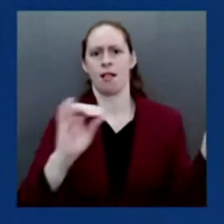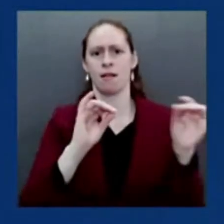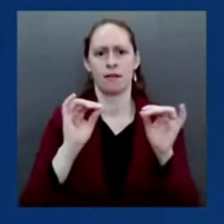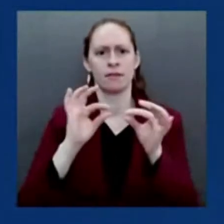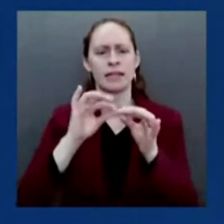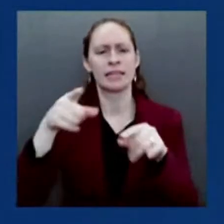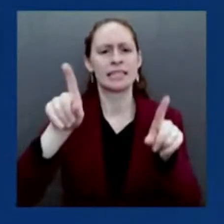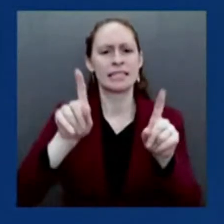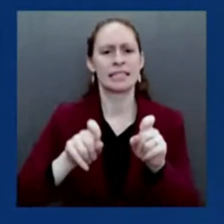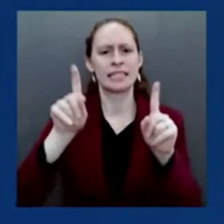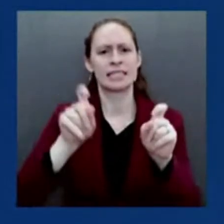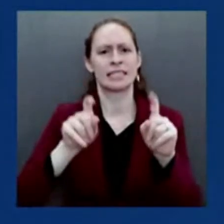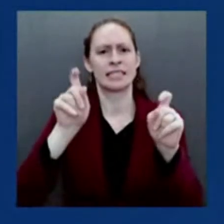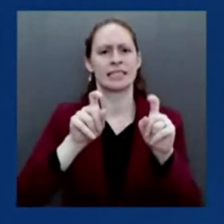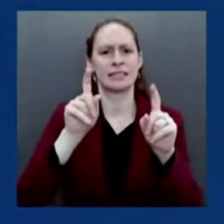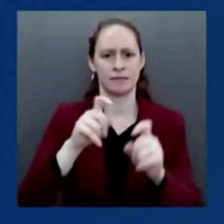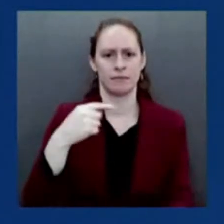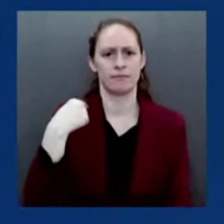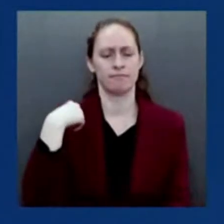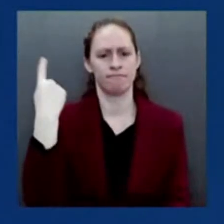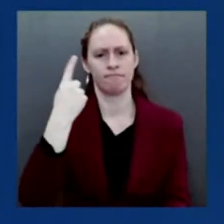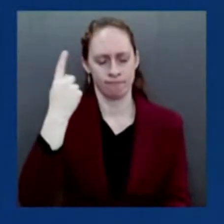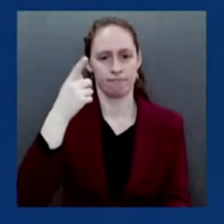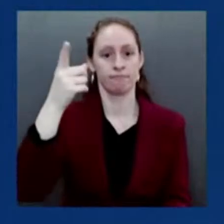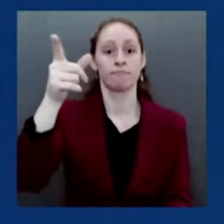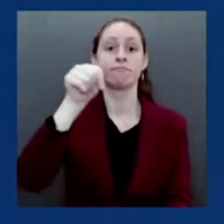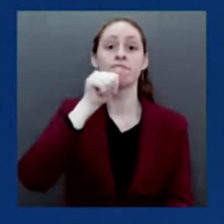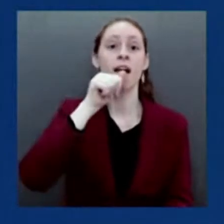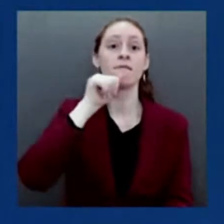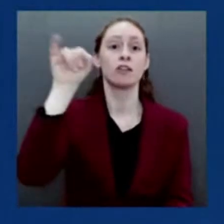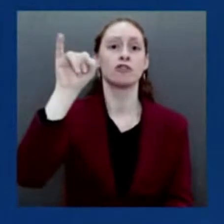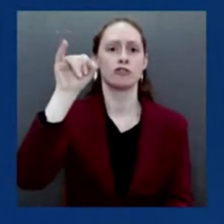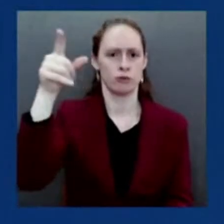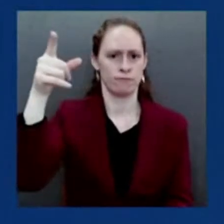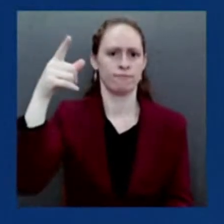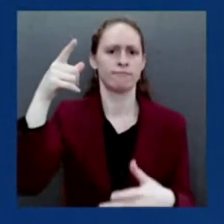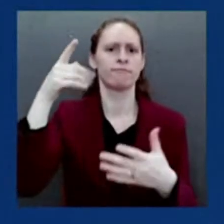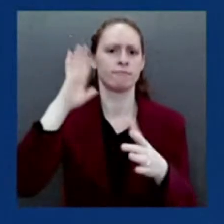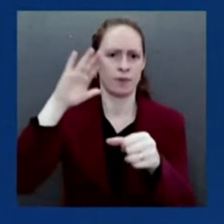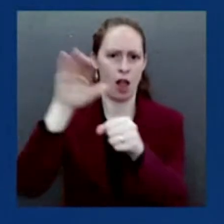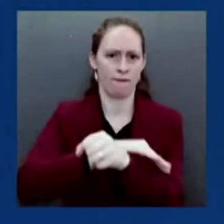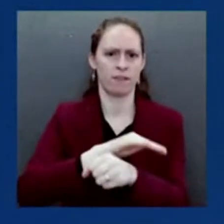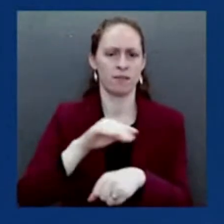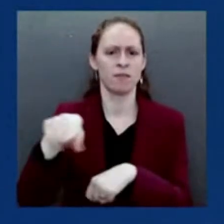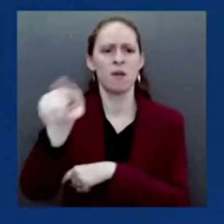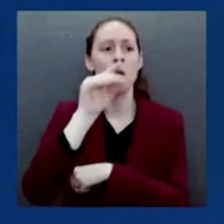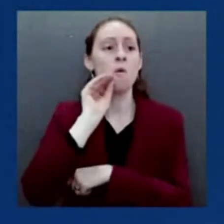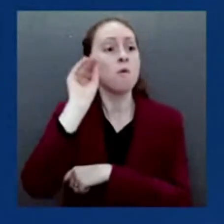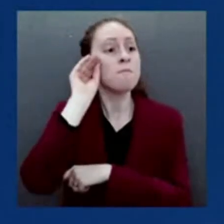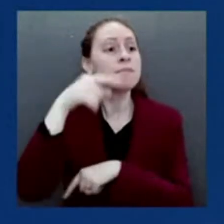FIRST, WE HAD A CONVERSATION